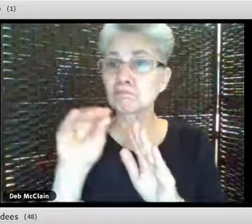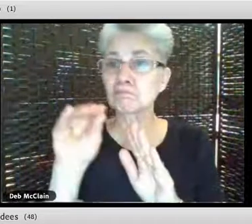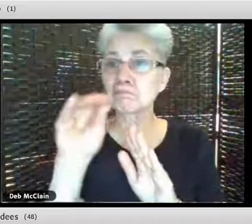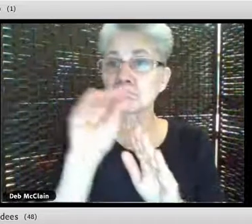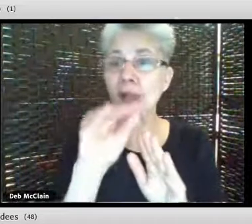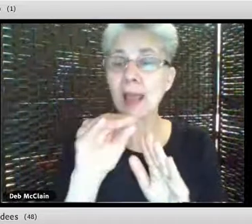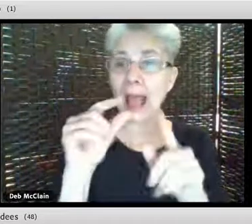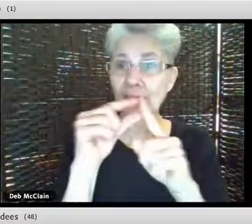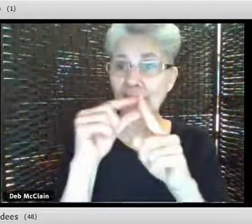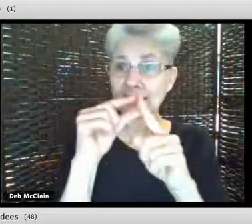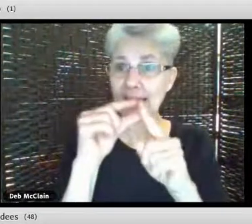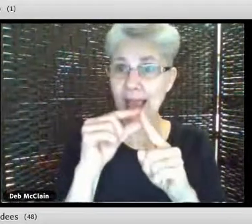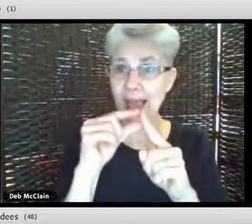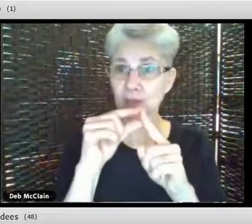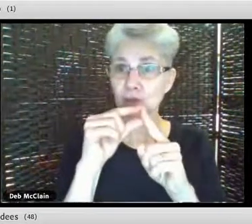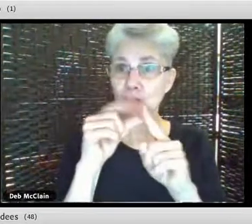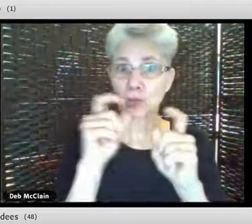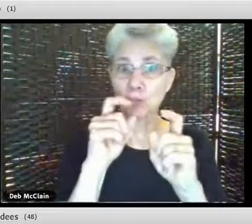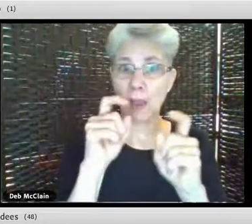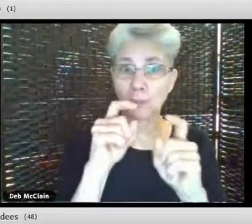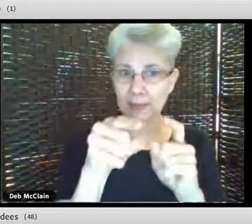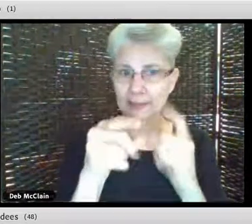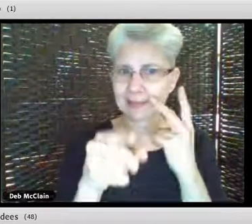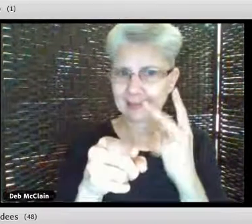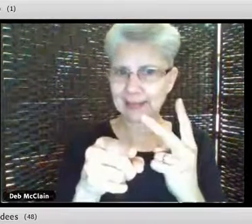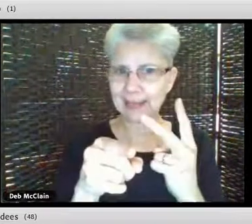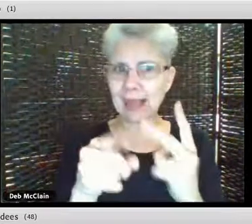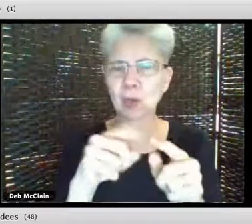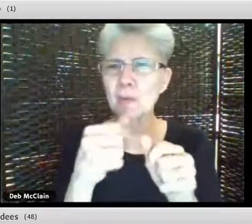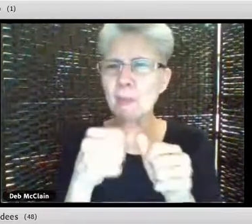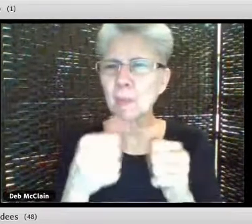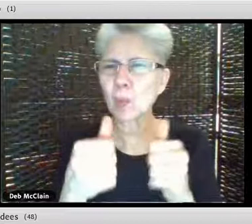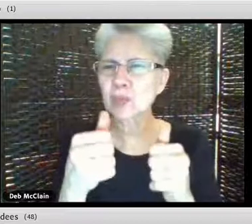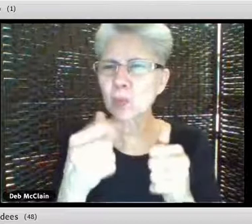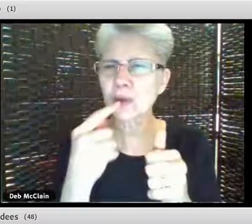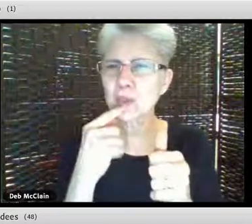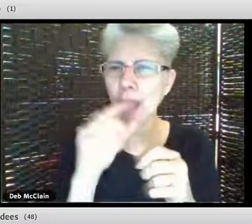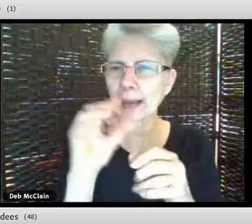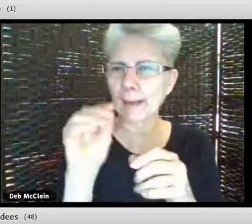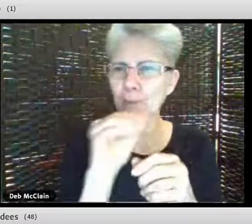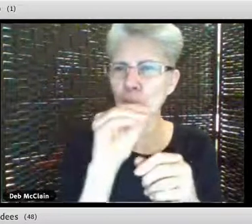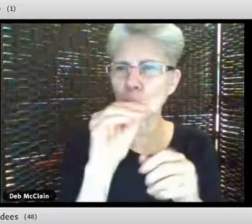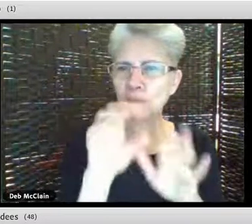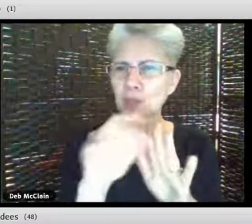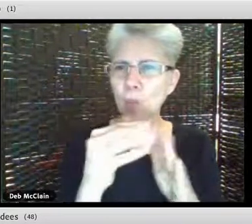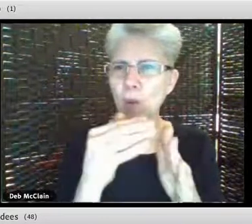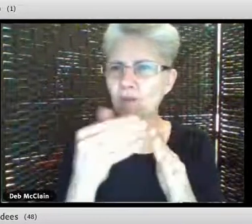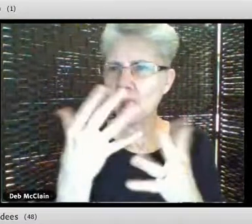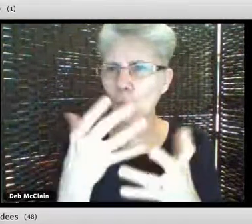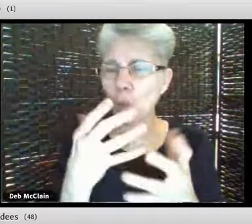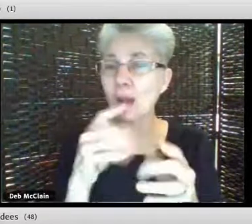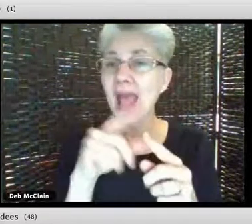So I can move the picture wherever I want, and the text should -- Wrap text. There we go. Sorry. I couldn't remember which one.